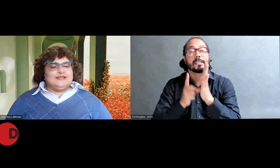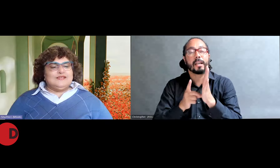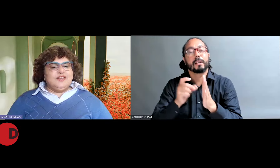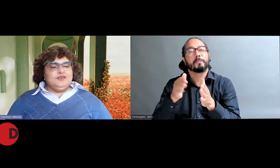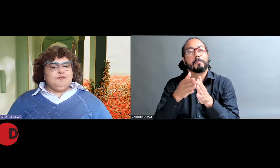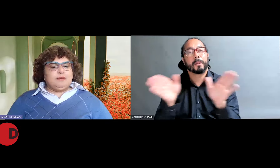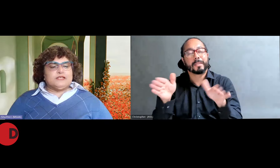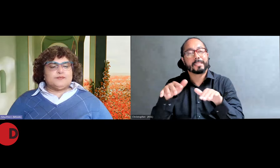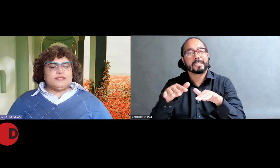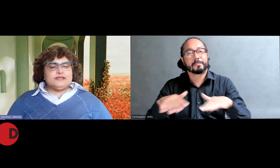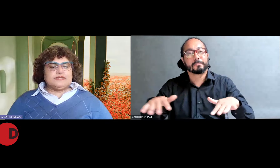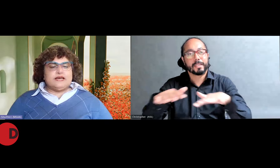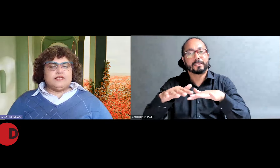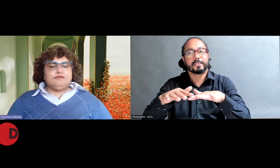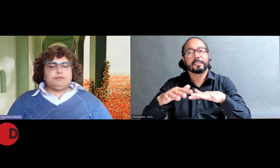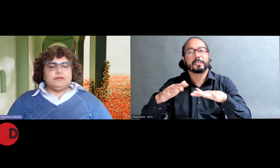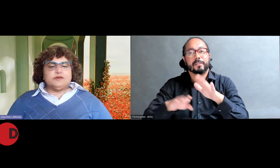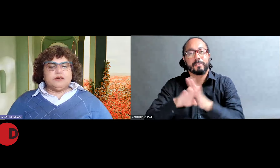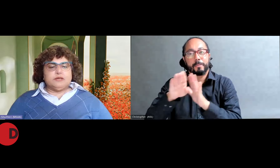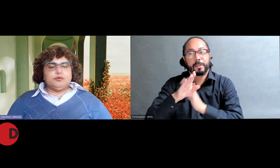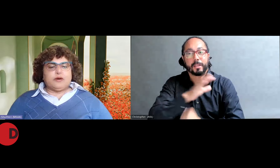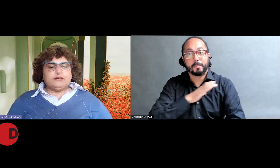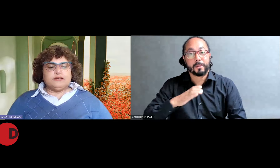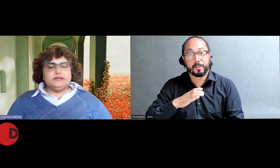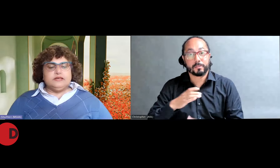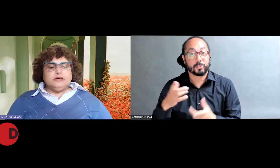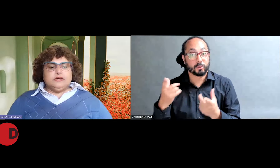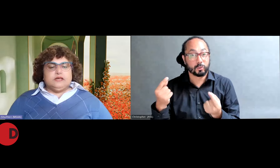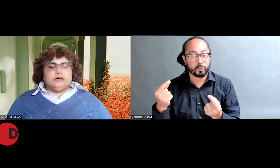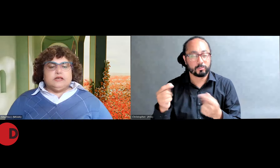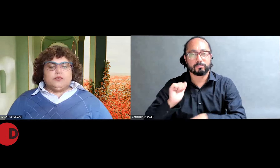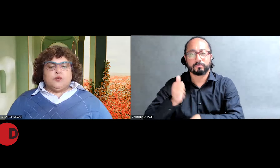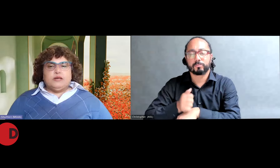The Design of Public Spaces Standard Development Committee provided